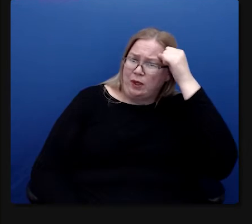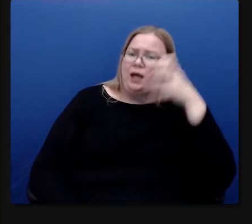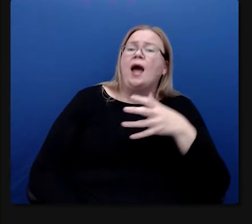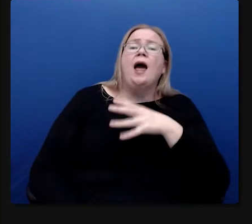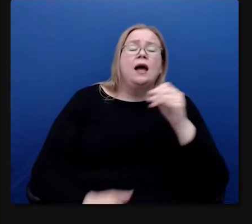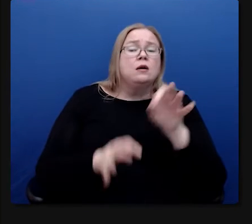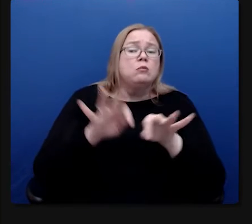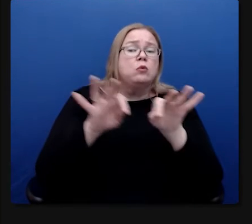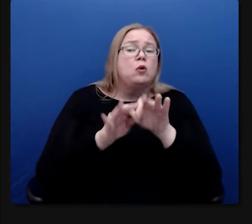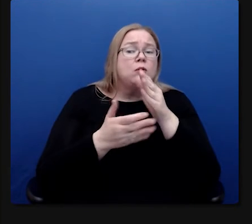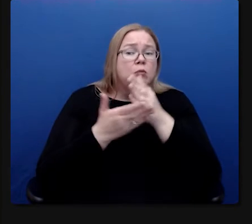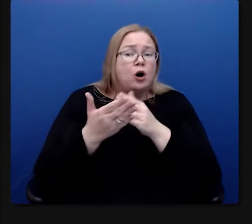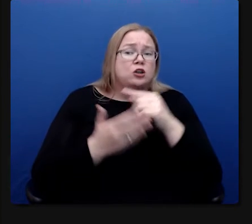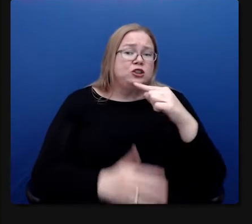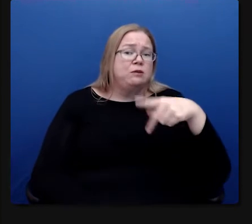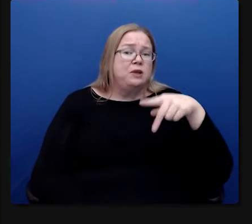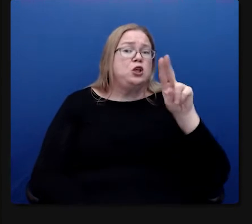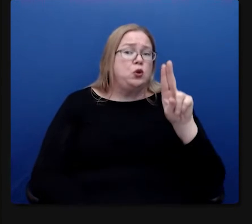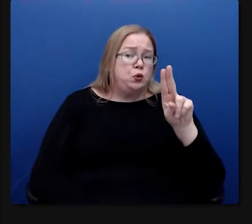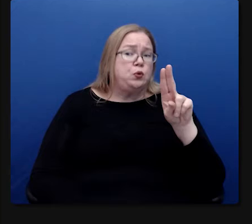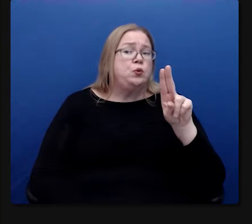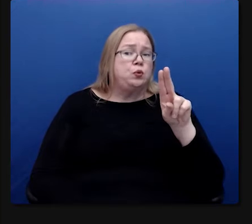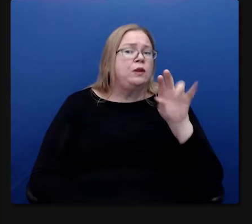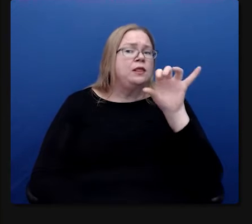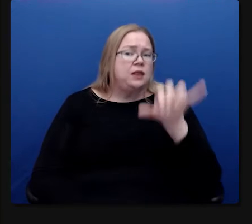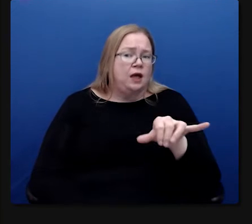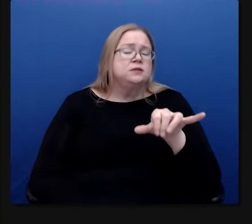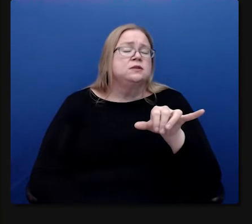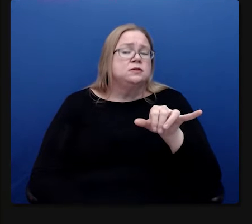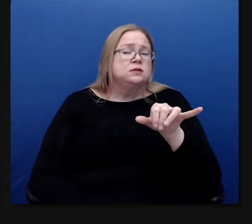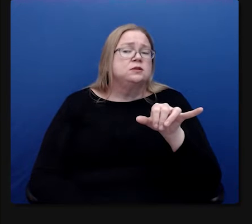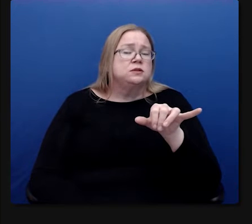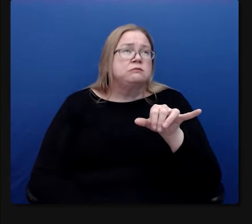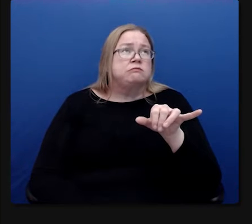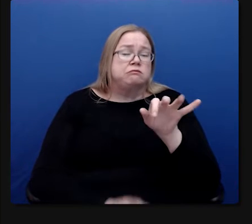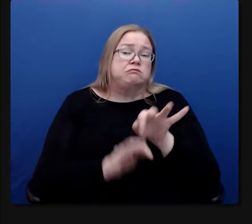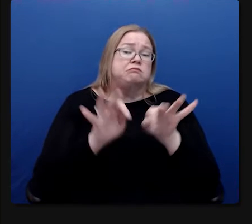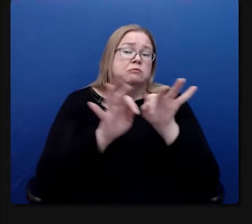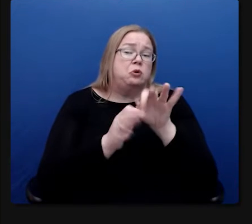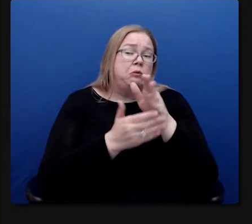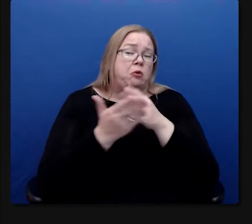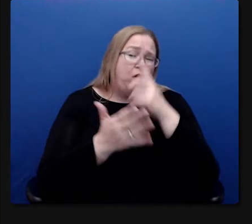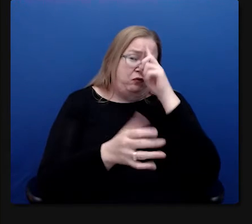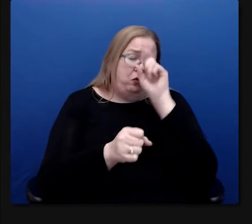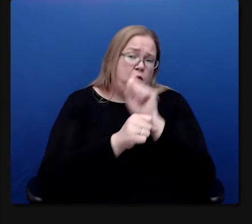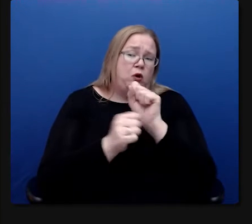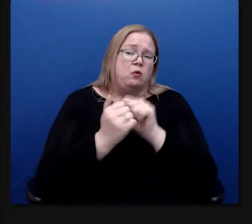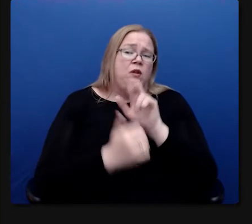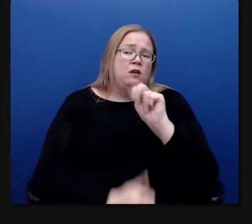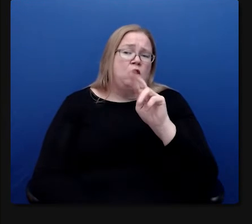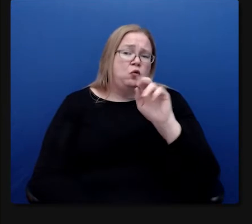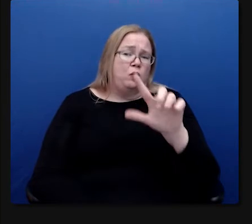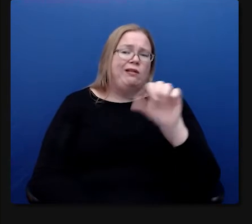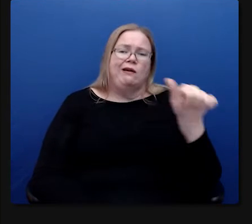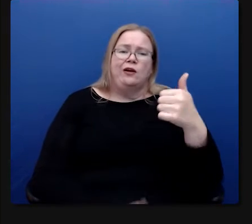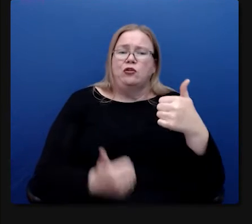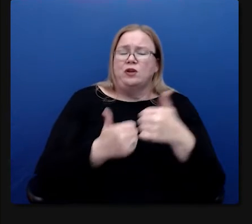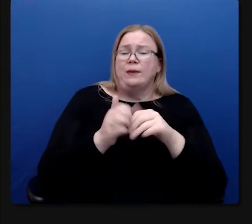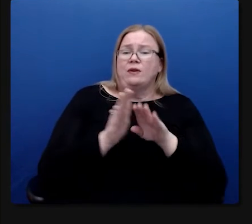And an important piece, which is the GPU, which is a key part for working with Unreal and other game development tools.